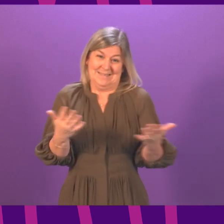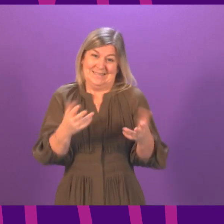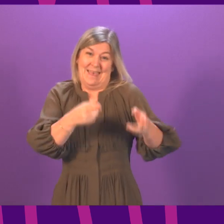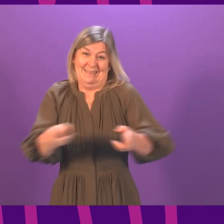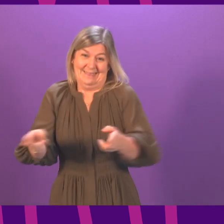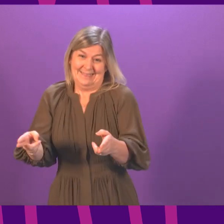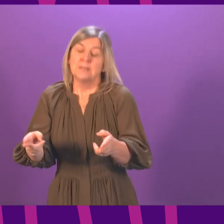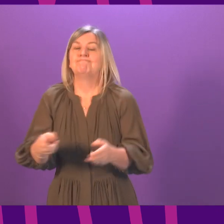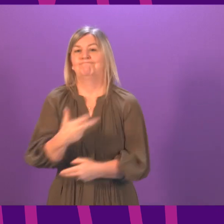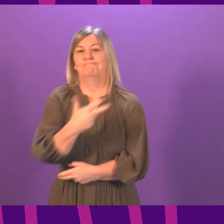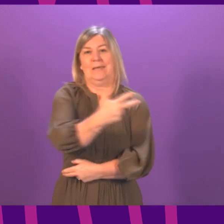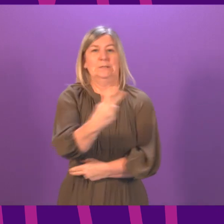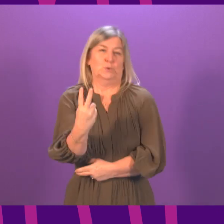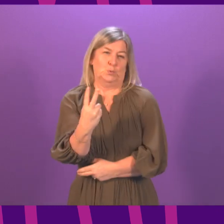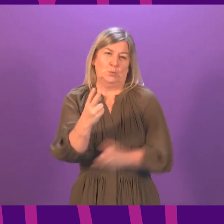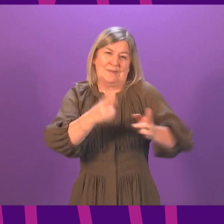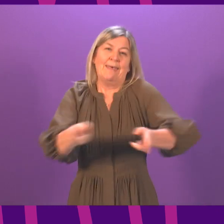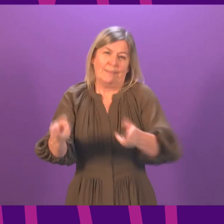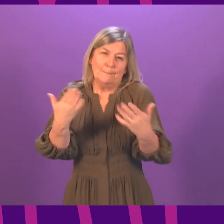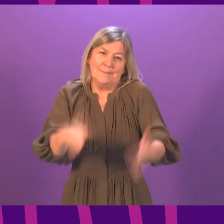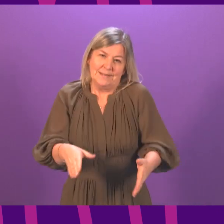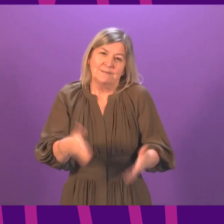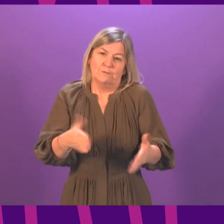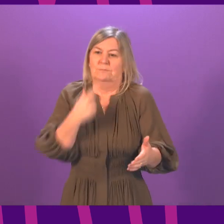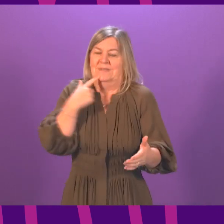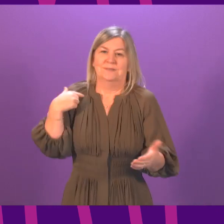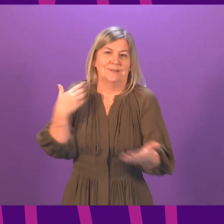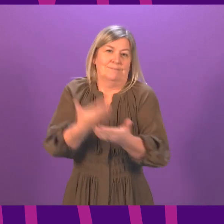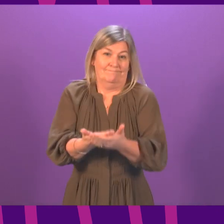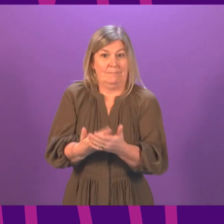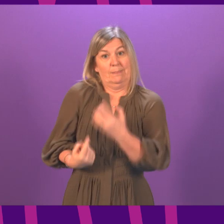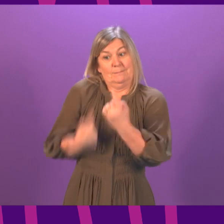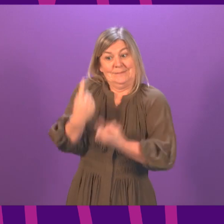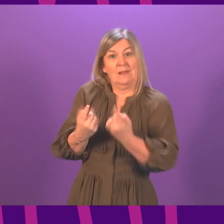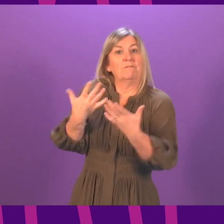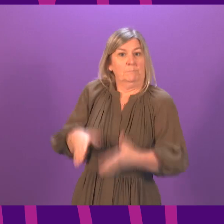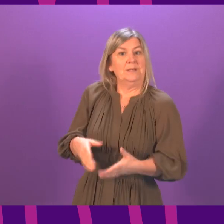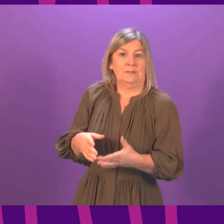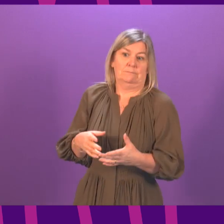a further 82 deaths were registered of patients who first tested positive in the previous 28 days.